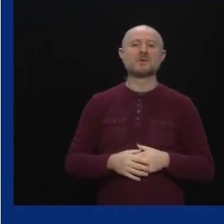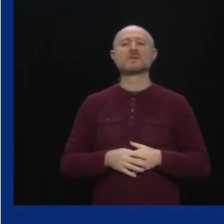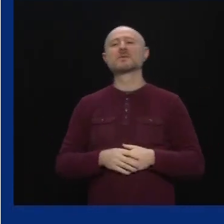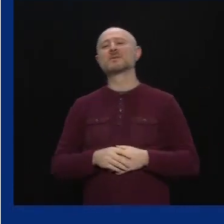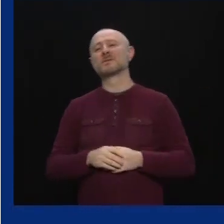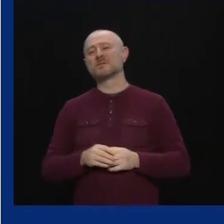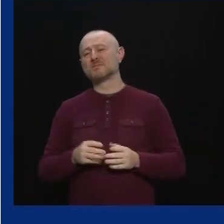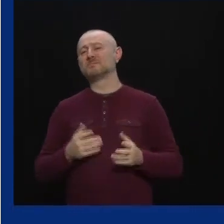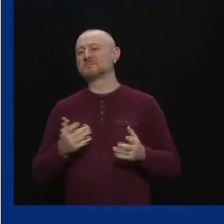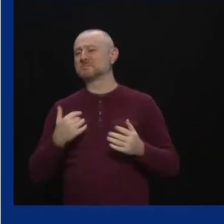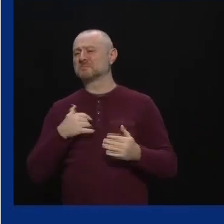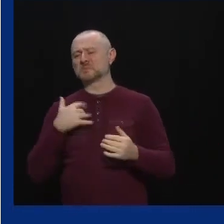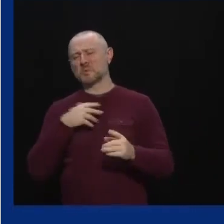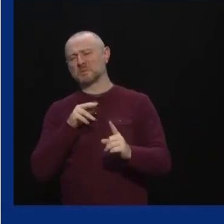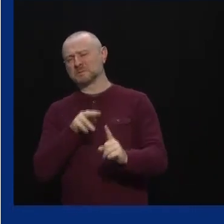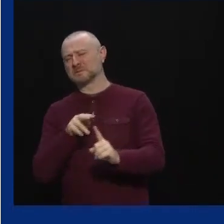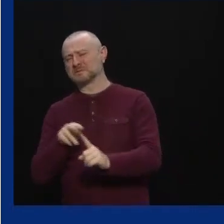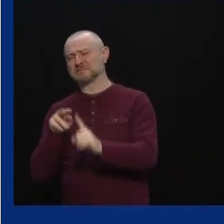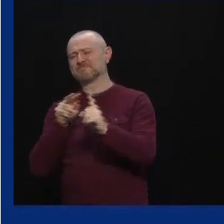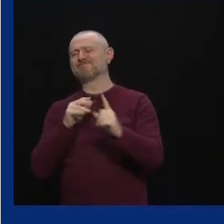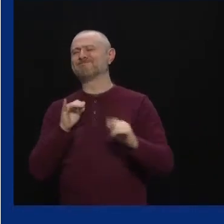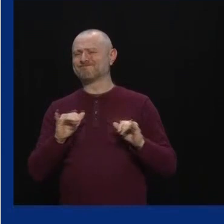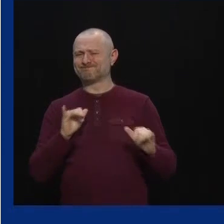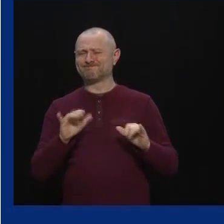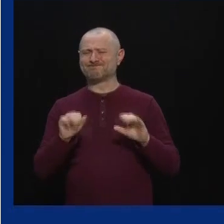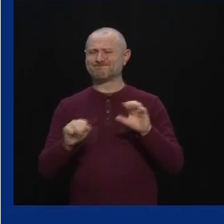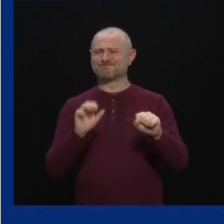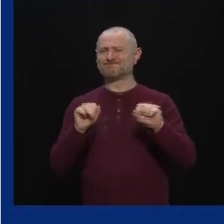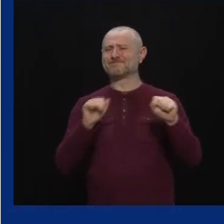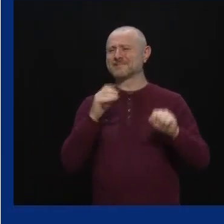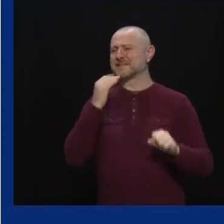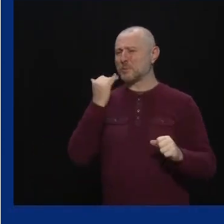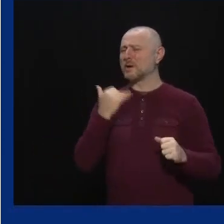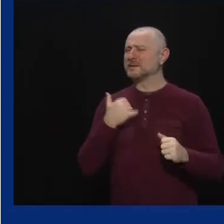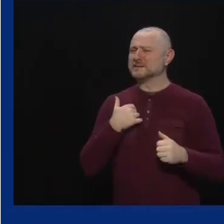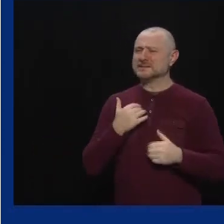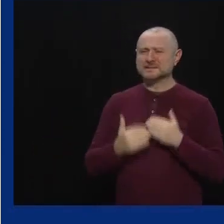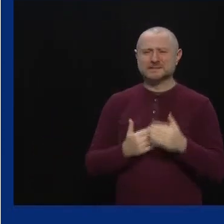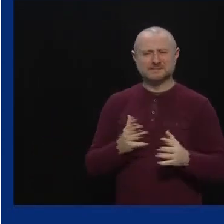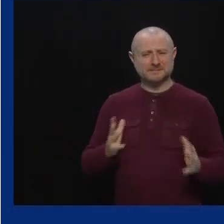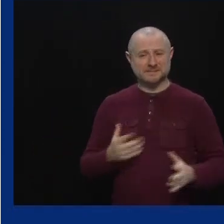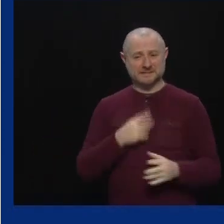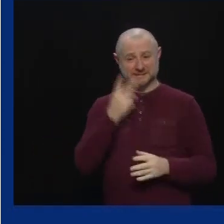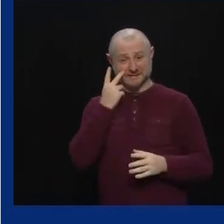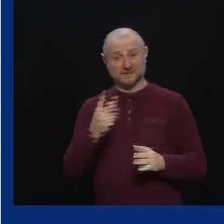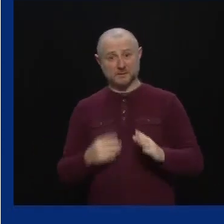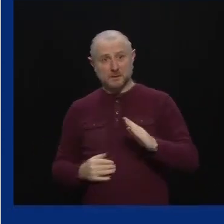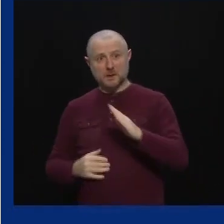WE'RE STILL HAVING ISSUES IN CENTRAL NEW YORK, MOHAWK VALLEY, WESTERN NEW YORK FLATTENING OUT A LITTLE BIT THERE. WE'RE WATCHING THOSE VERY